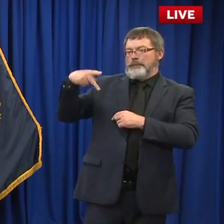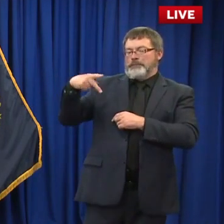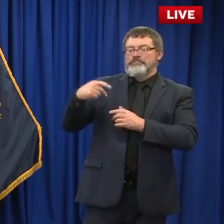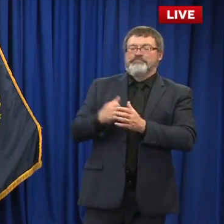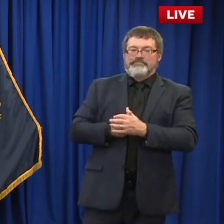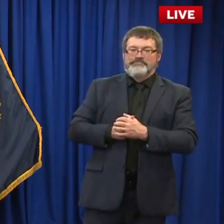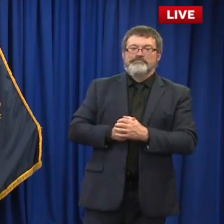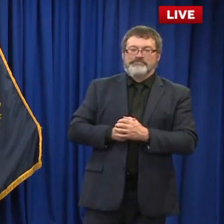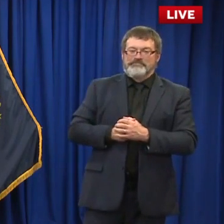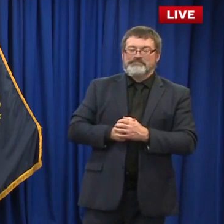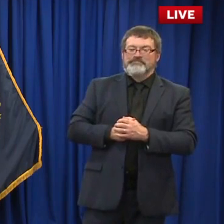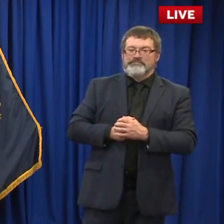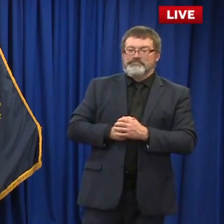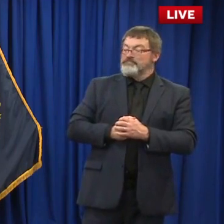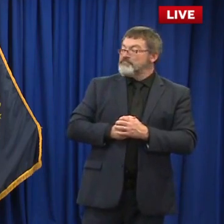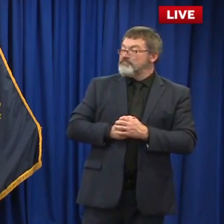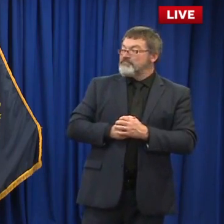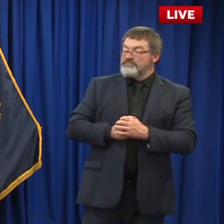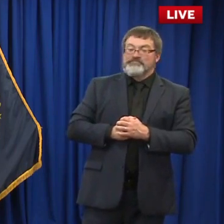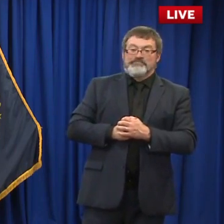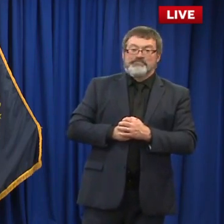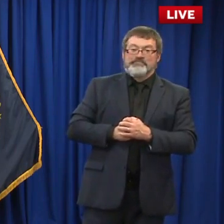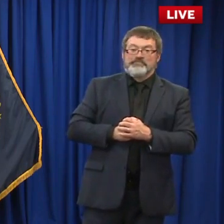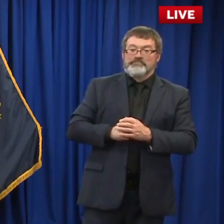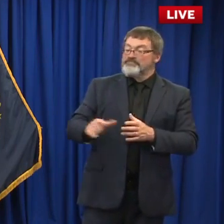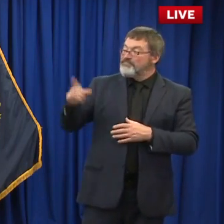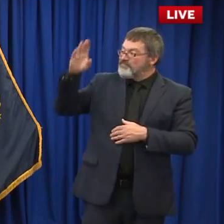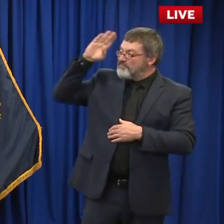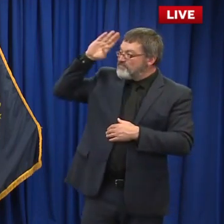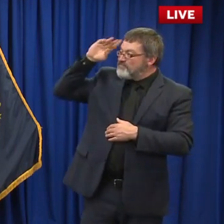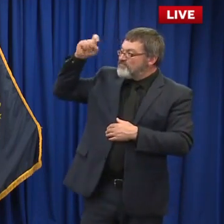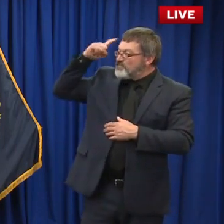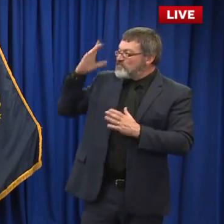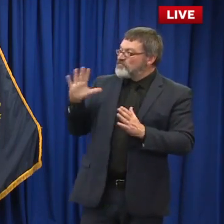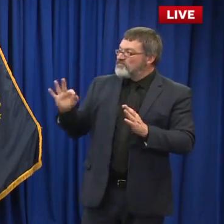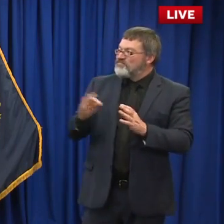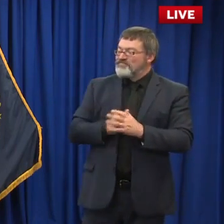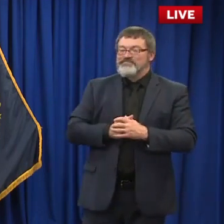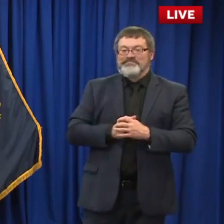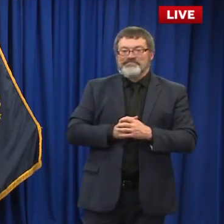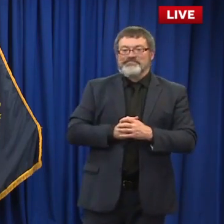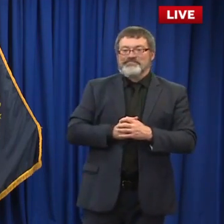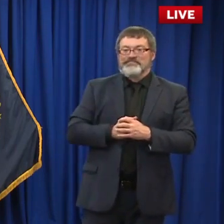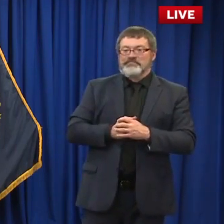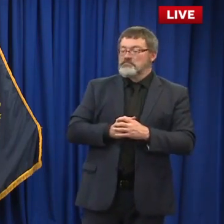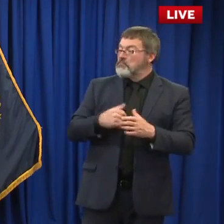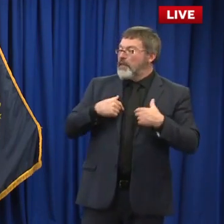THE NEXT QUESTION COMES FROM MATTHEW AT ASSOCIATED PRESS. PLEASE GO AHEAD.